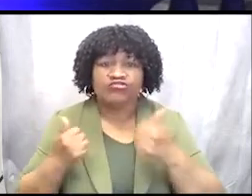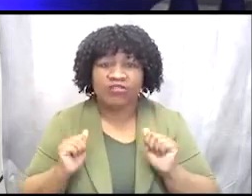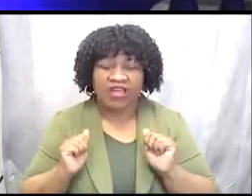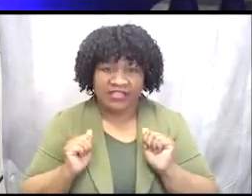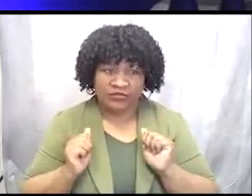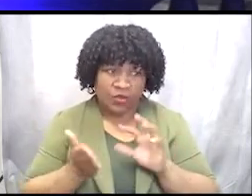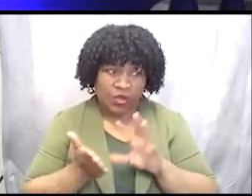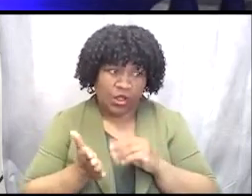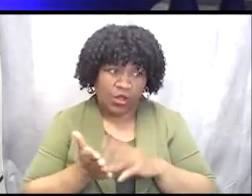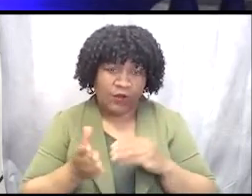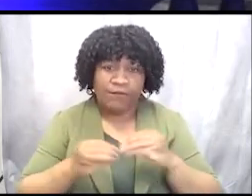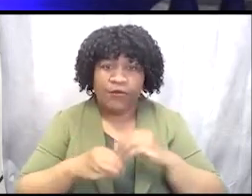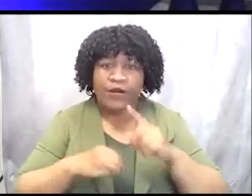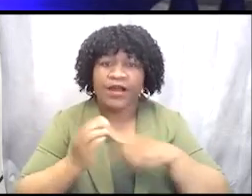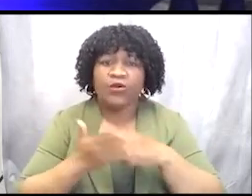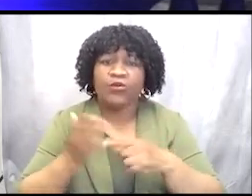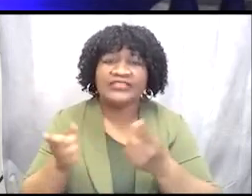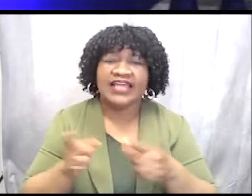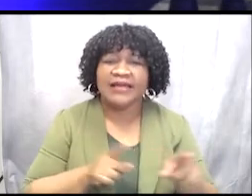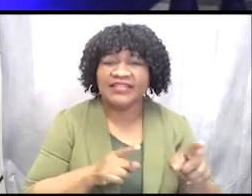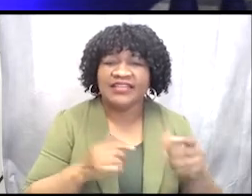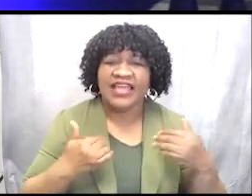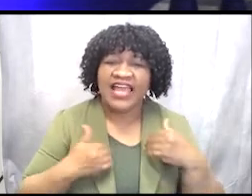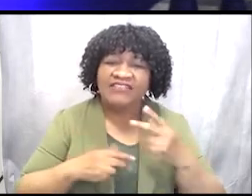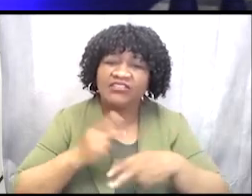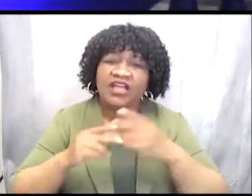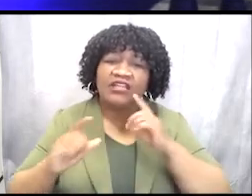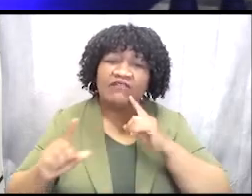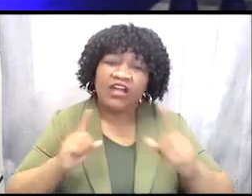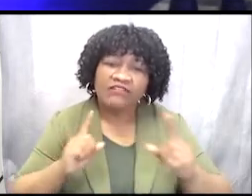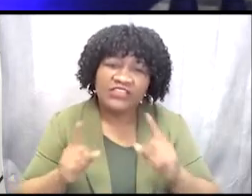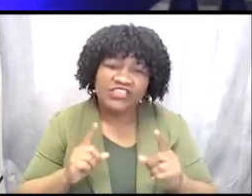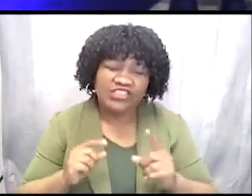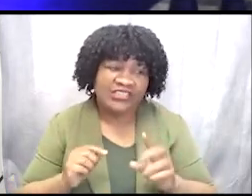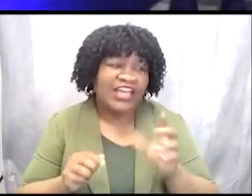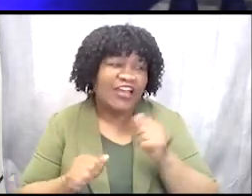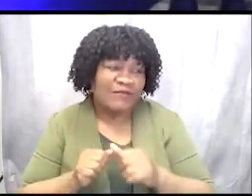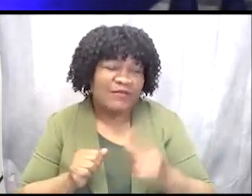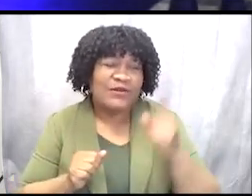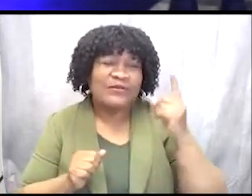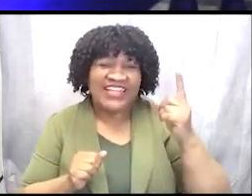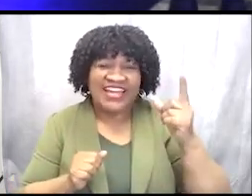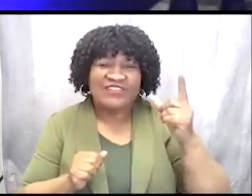and learn more about what's really going on. Having those kinds of conversations. When the young lady who's in the eighth grade,